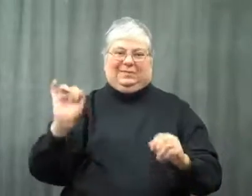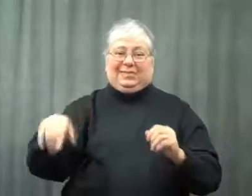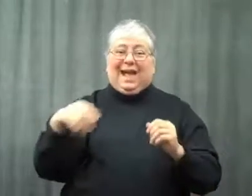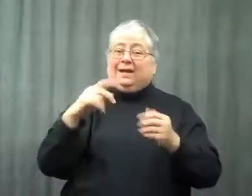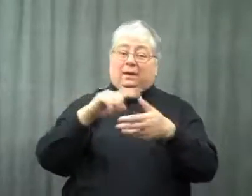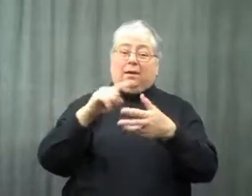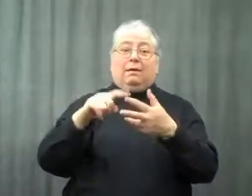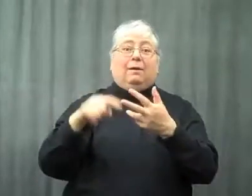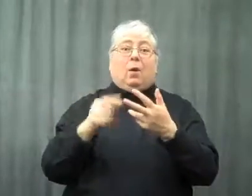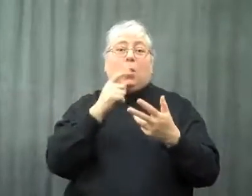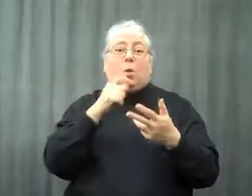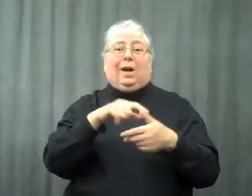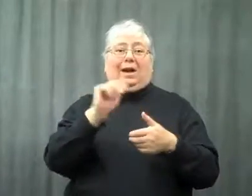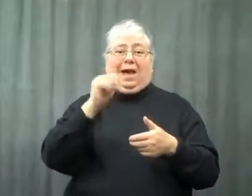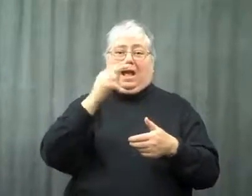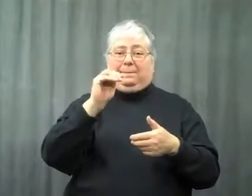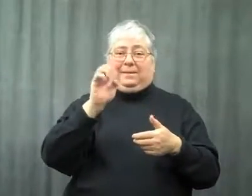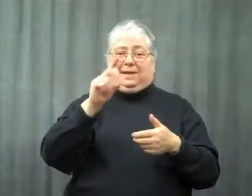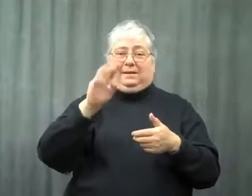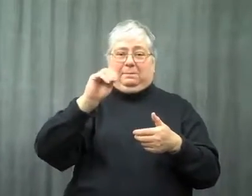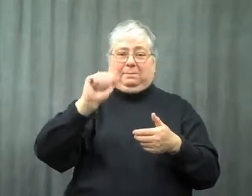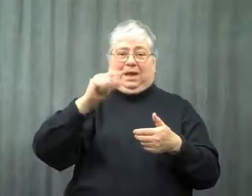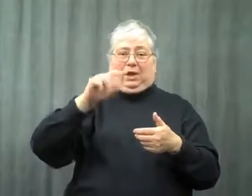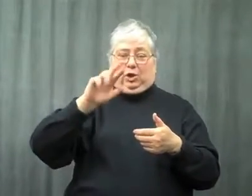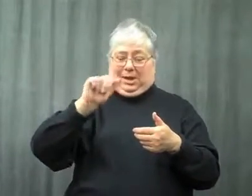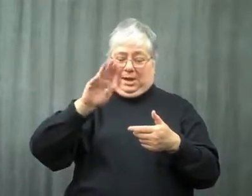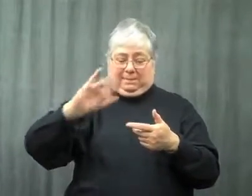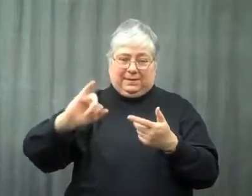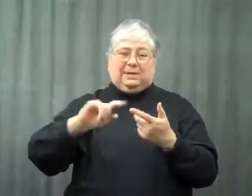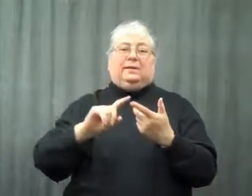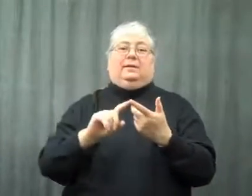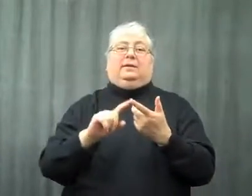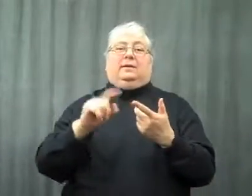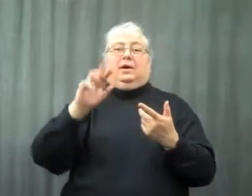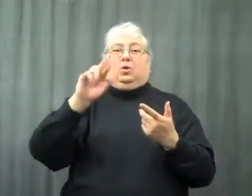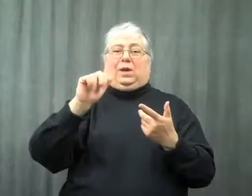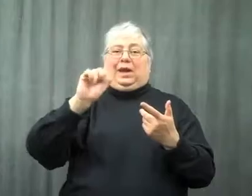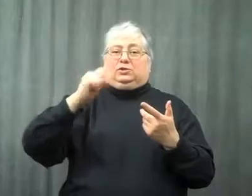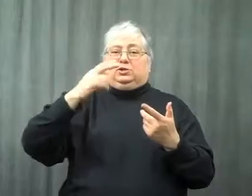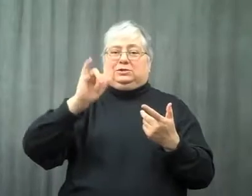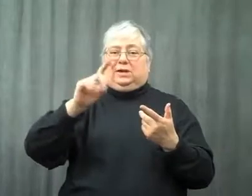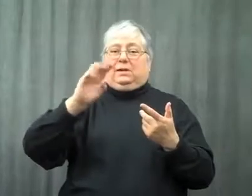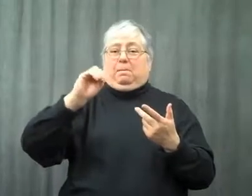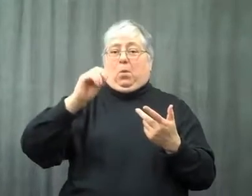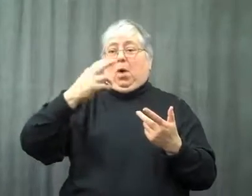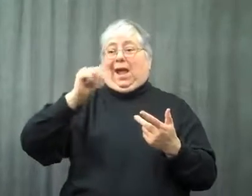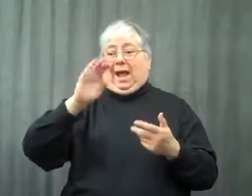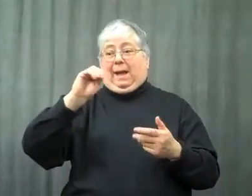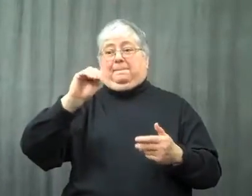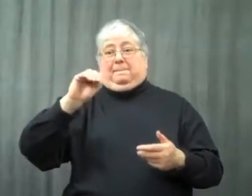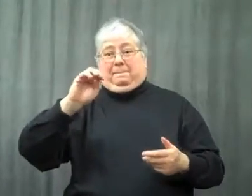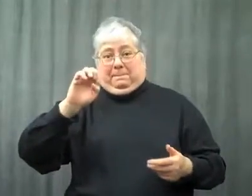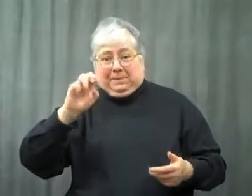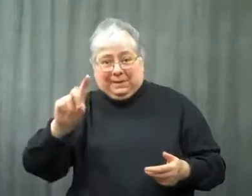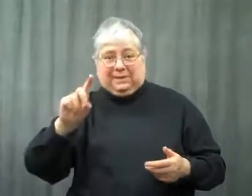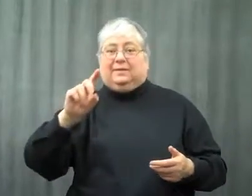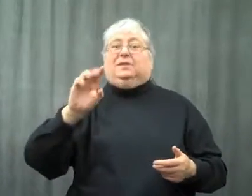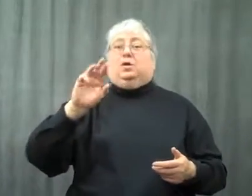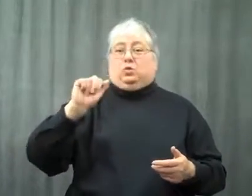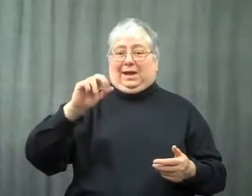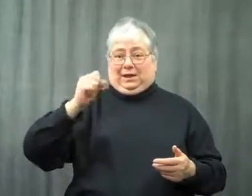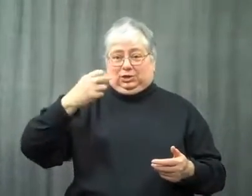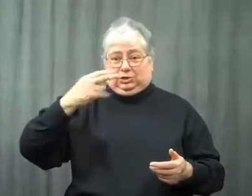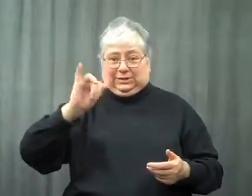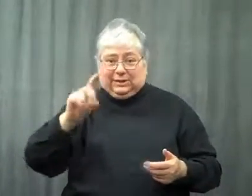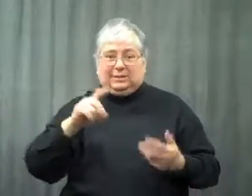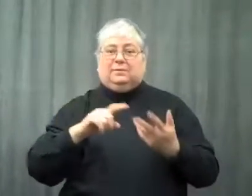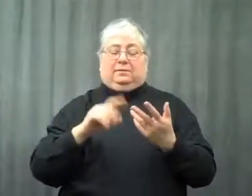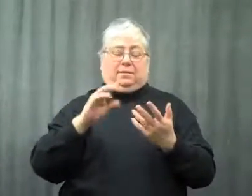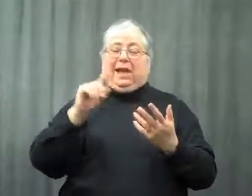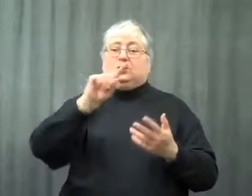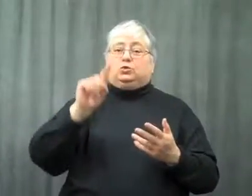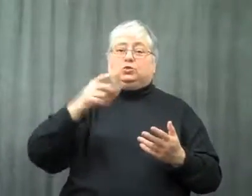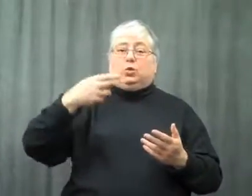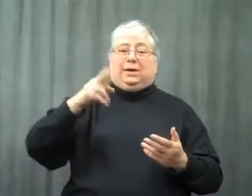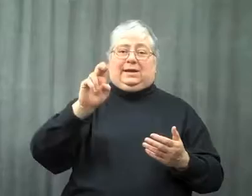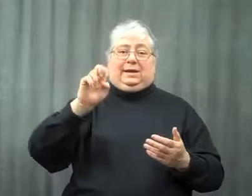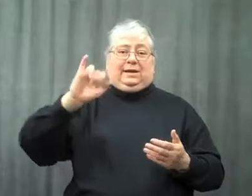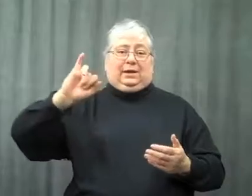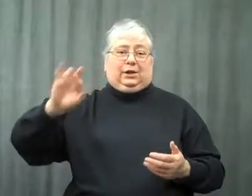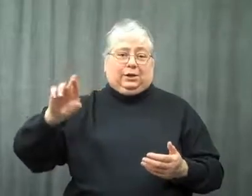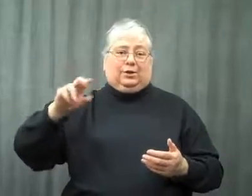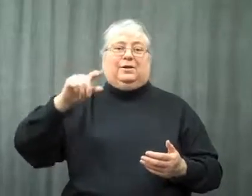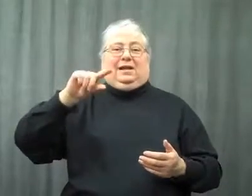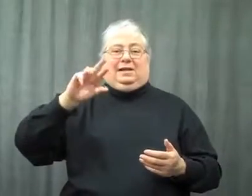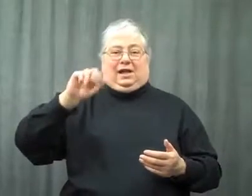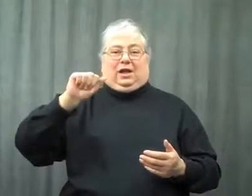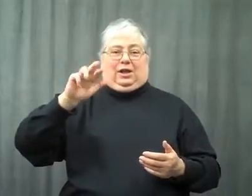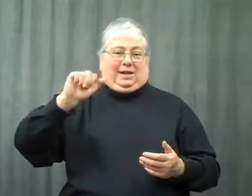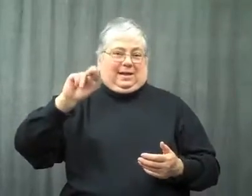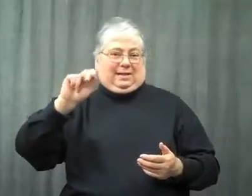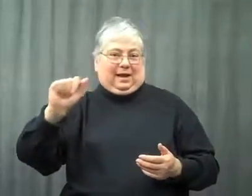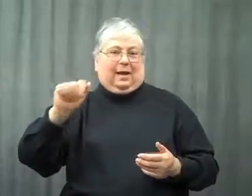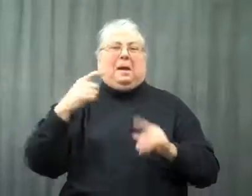Ahmed Maghrabi, Rashid Mohammed Rashid and Zuheir Garana,